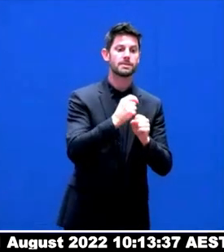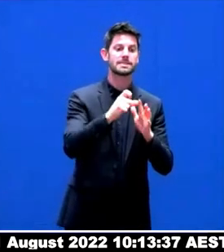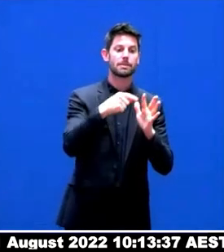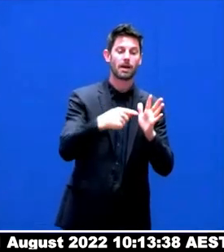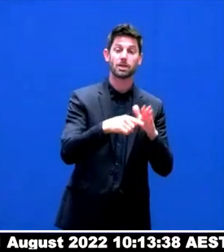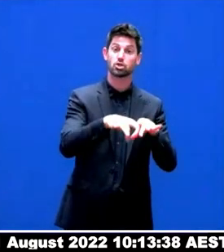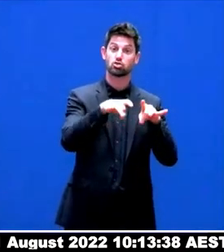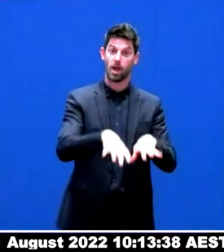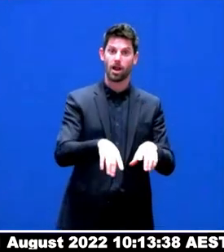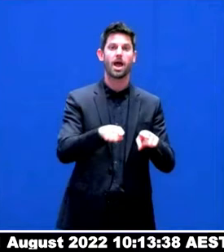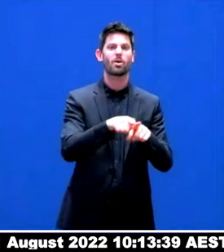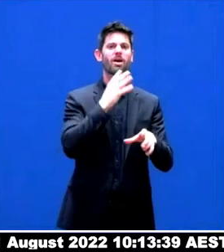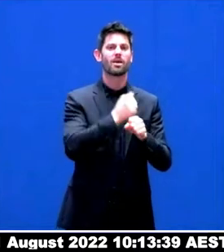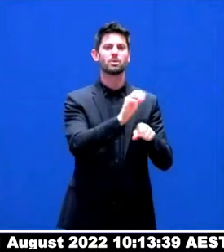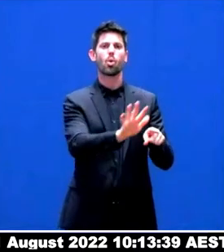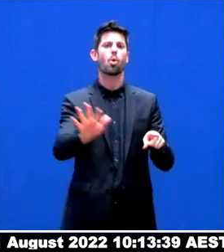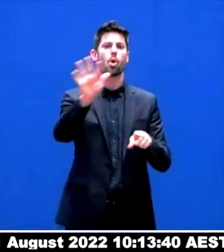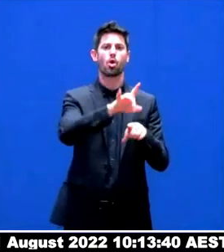So, that's why I was going down that path.